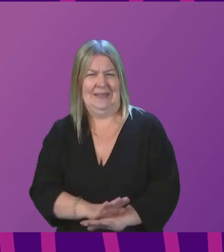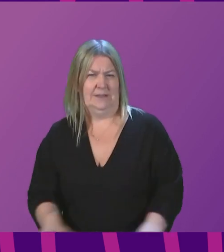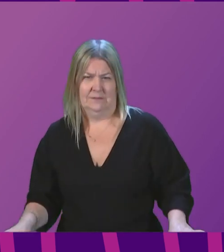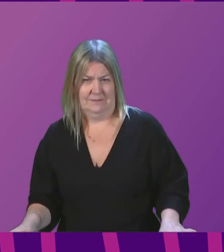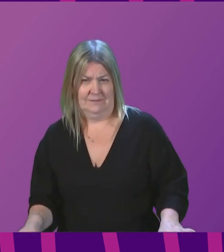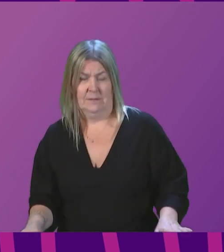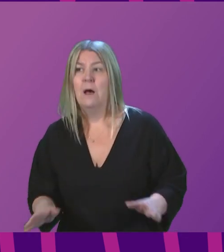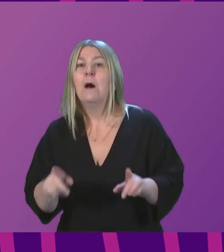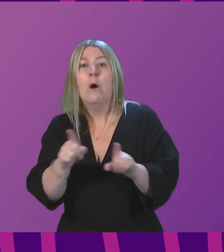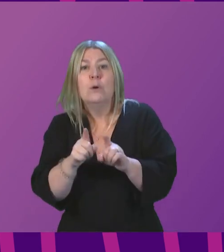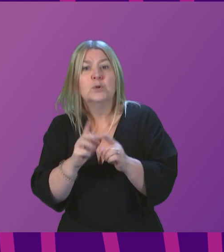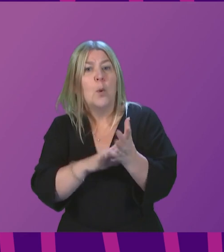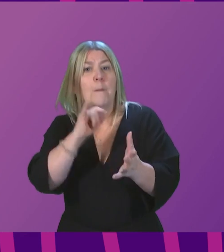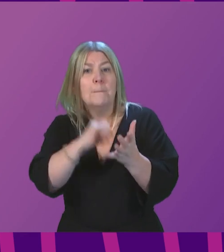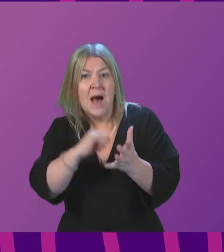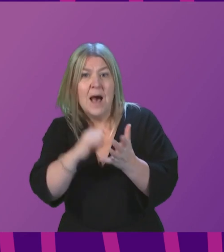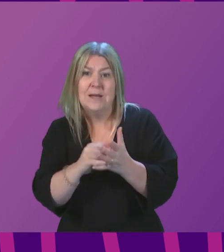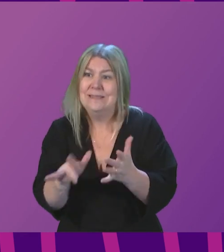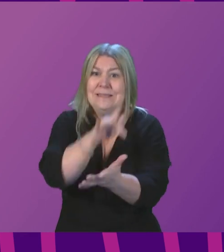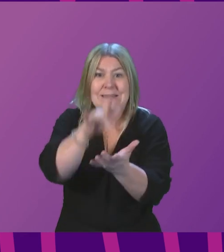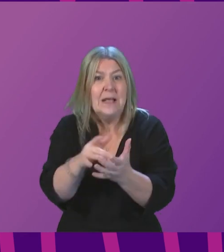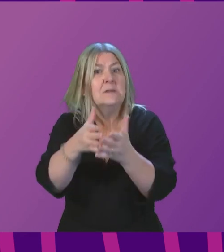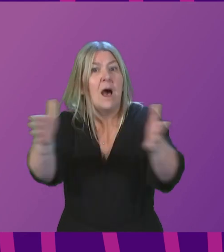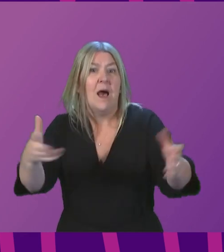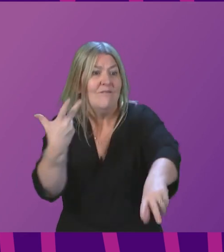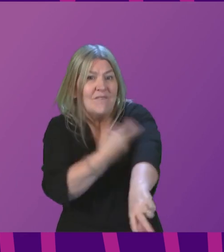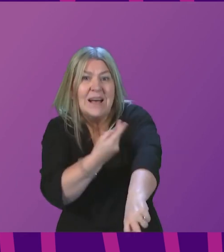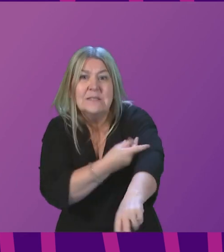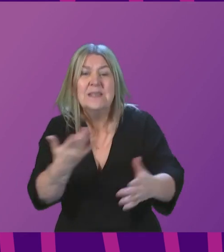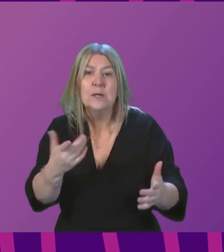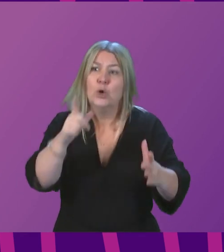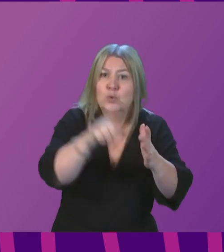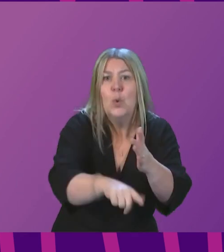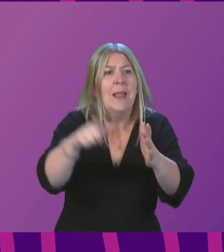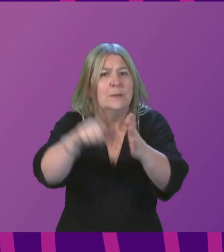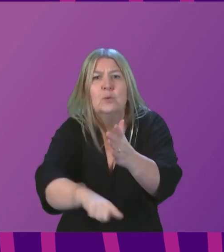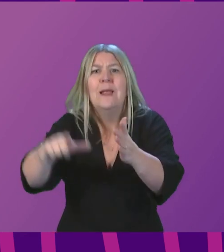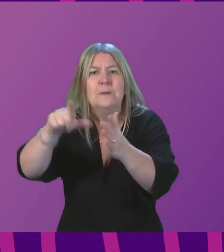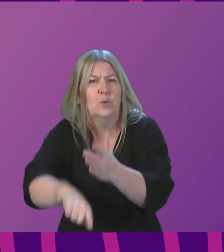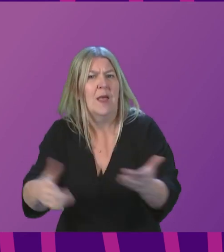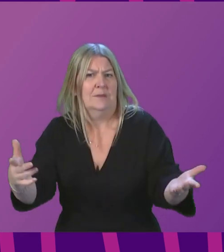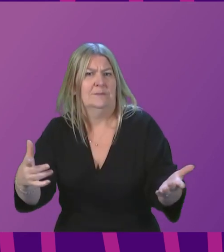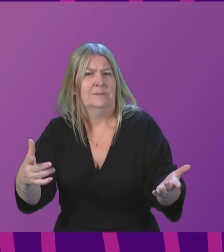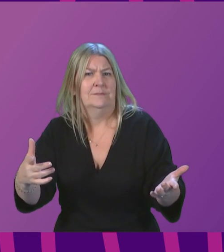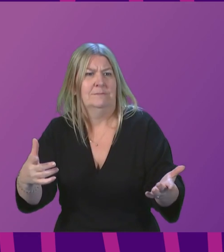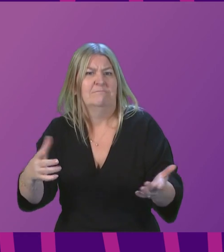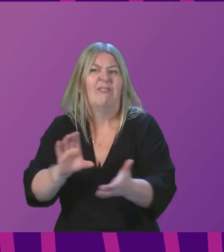vaccination centres, too late to change the self-isolation rules and too late to get funding to businesses that need it.